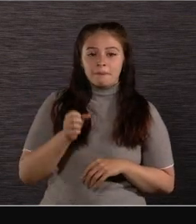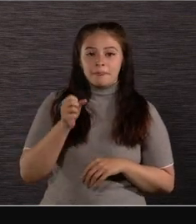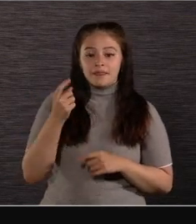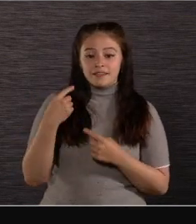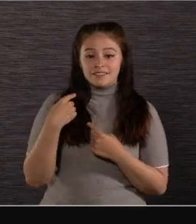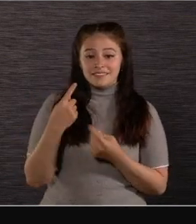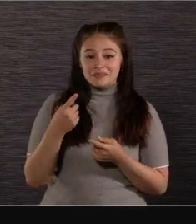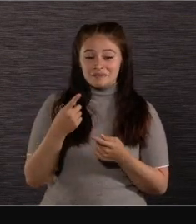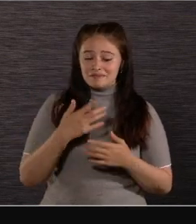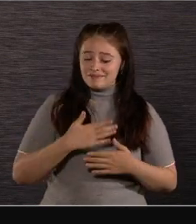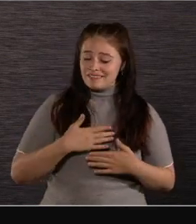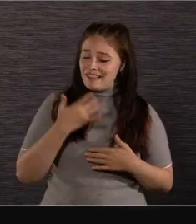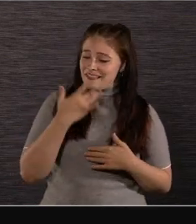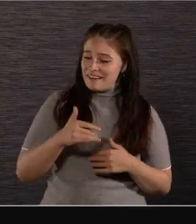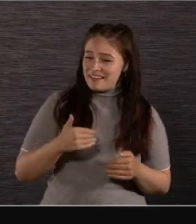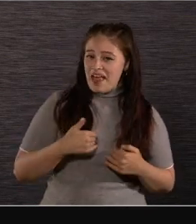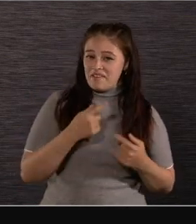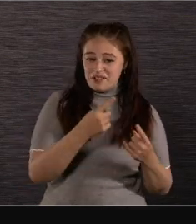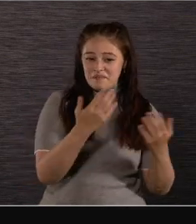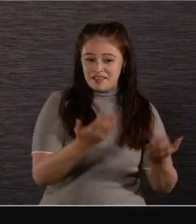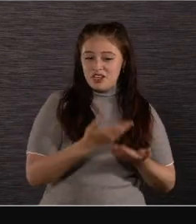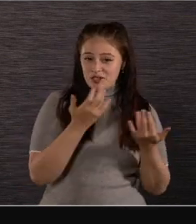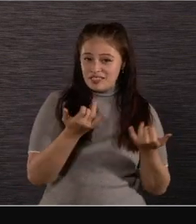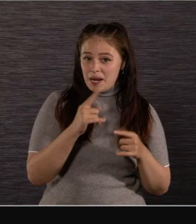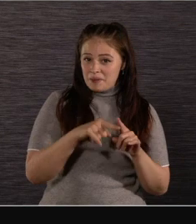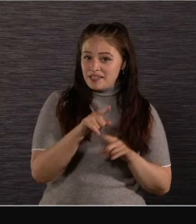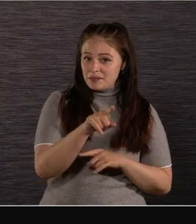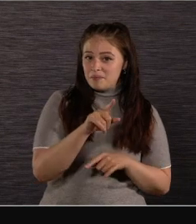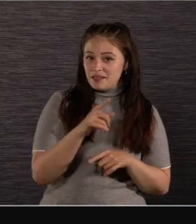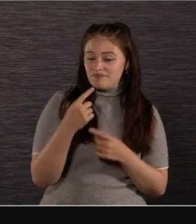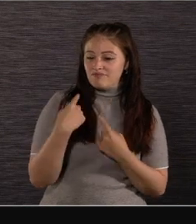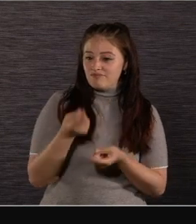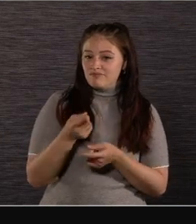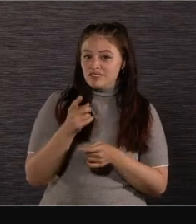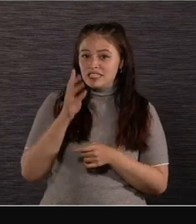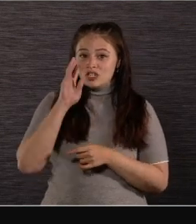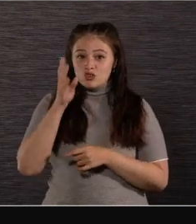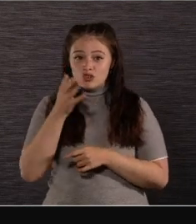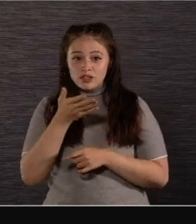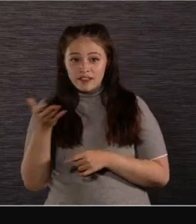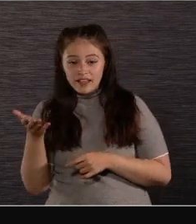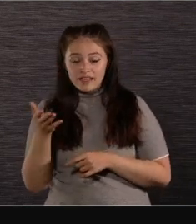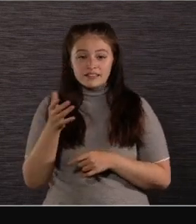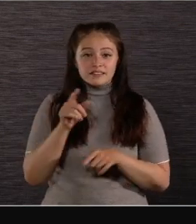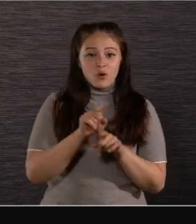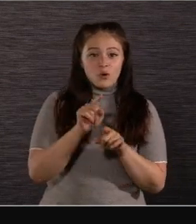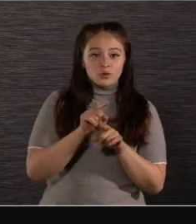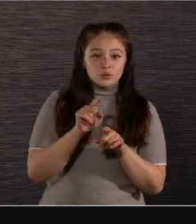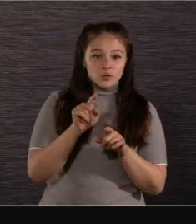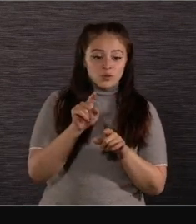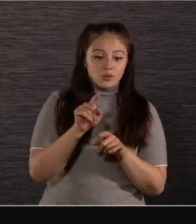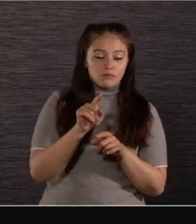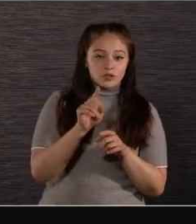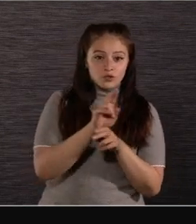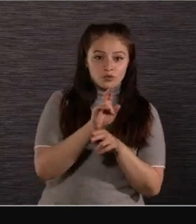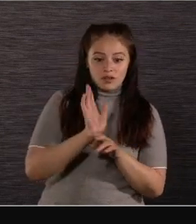to have him join our team as a test pilot and content creator He's been doing some amazing work and shooting some incredible content,